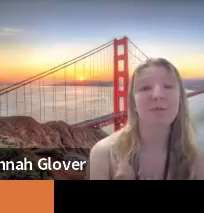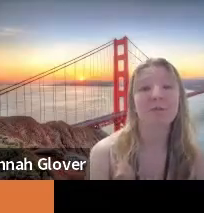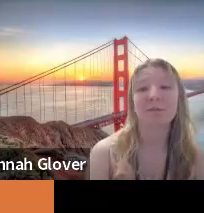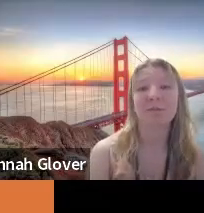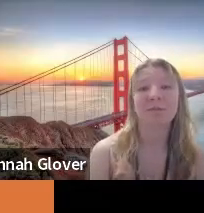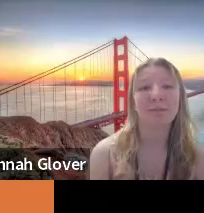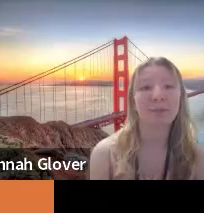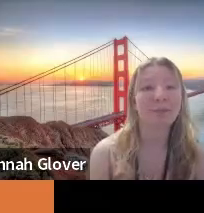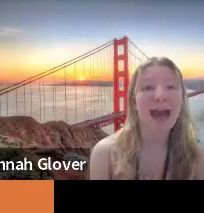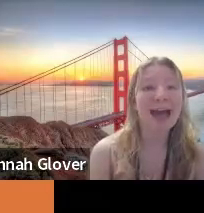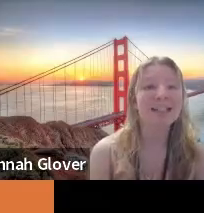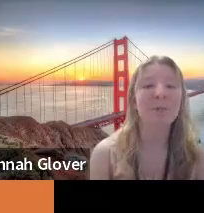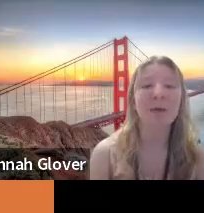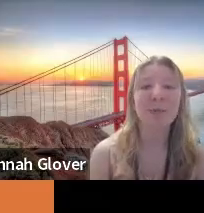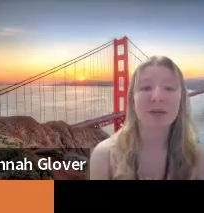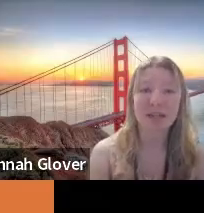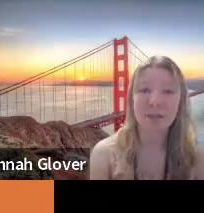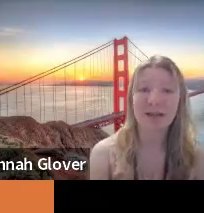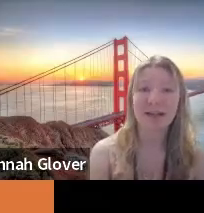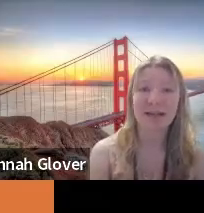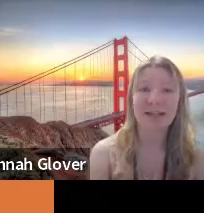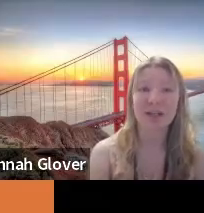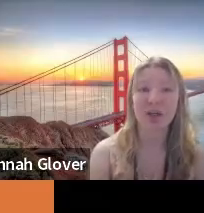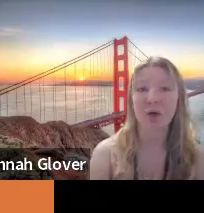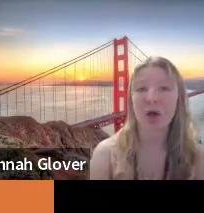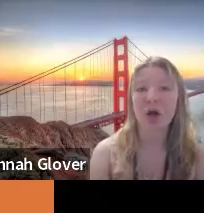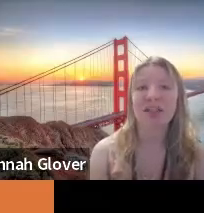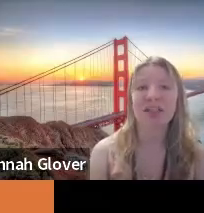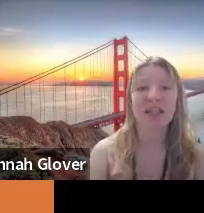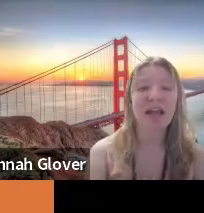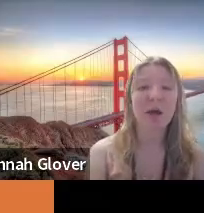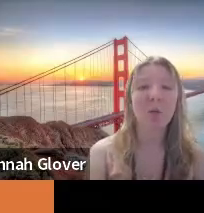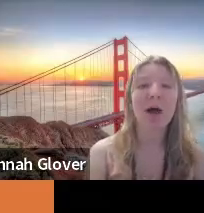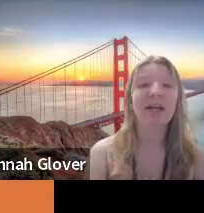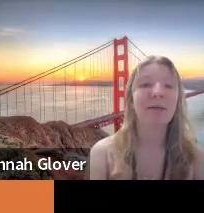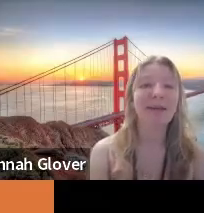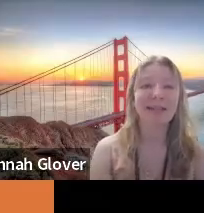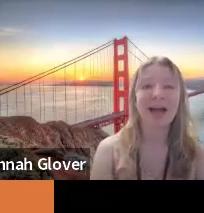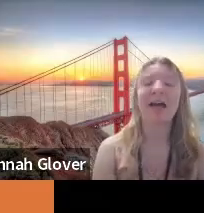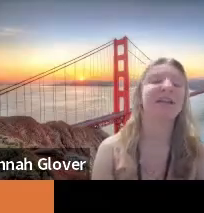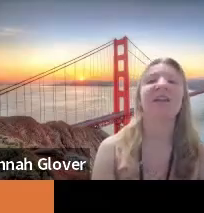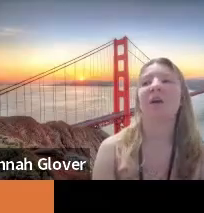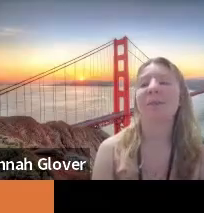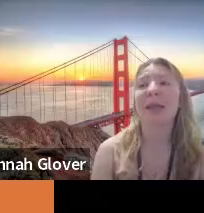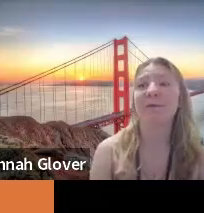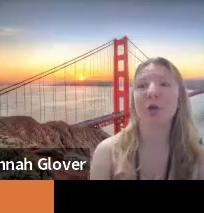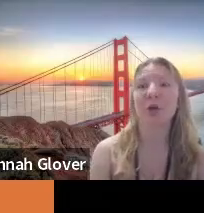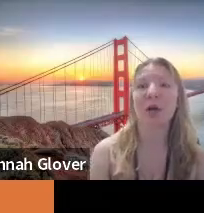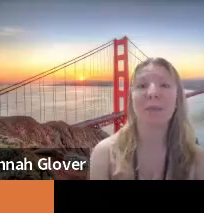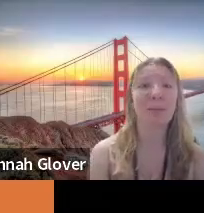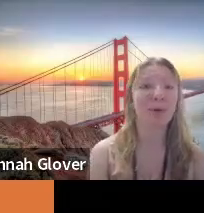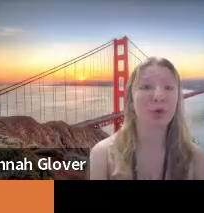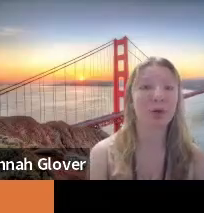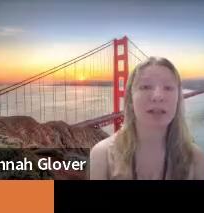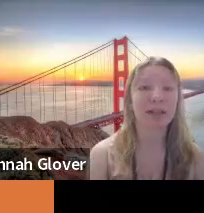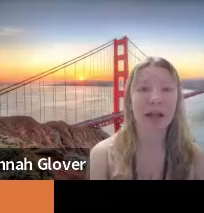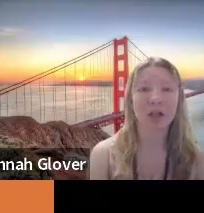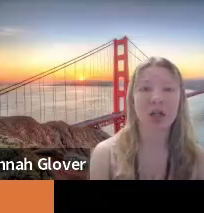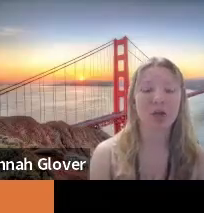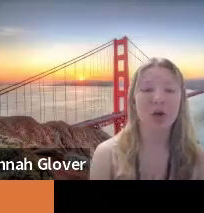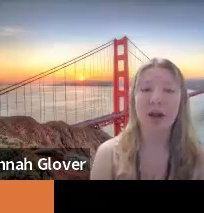I have some suggestions but at the end of the day, what I think is correct about this. Means very little